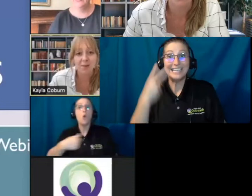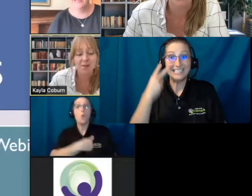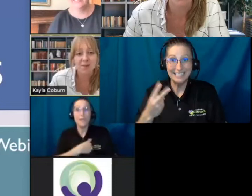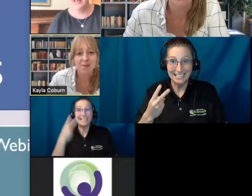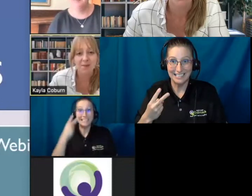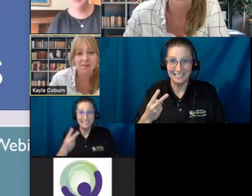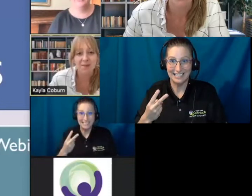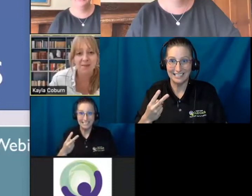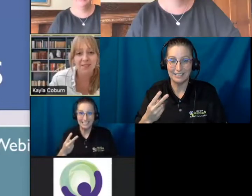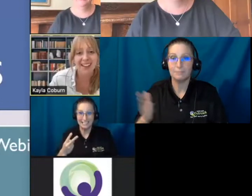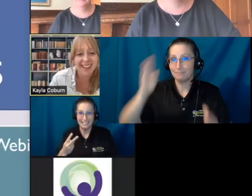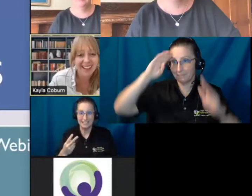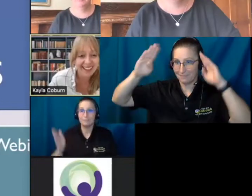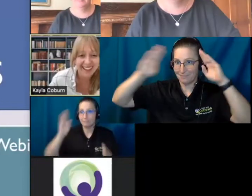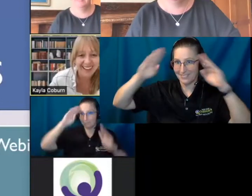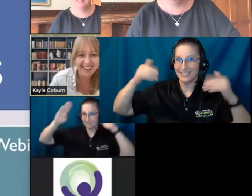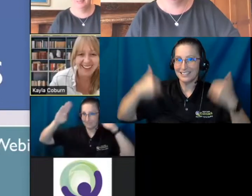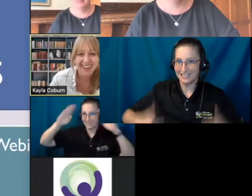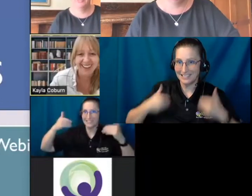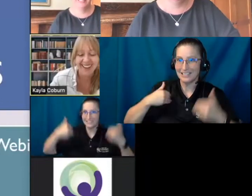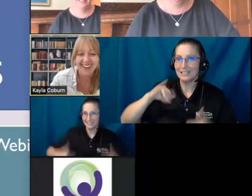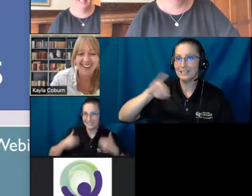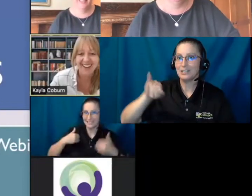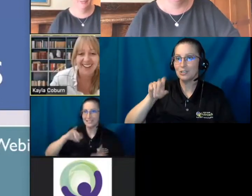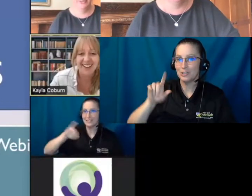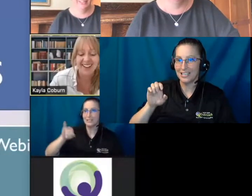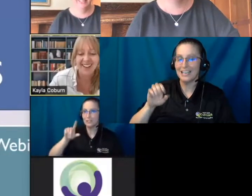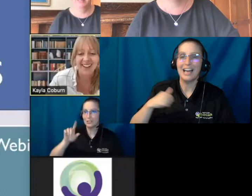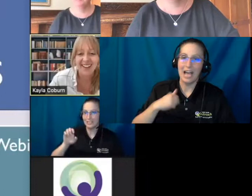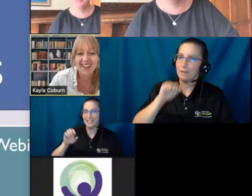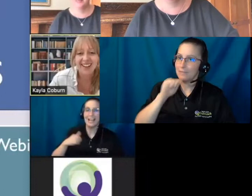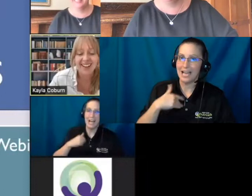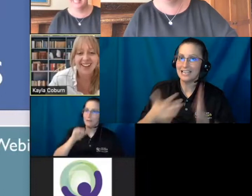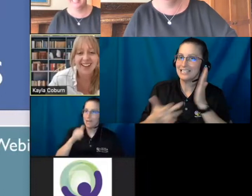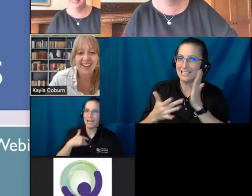yes, I'm Julie and I'm not the tech specialist on the California Deafblind Services team.